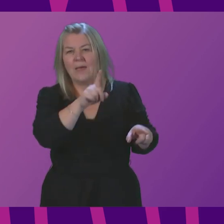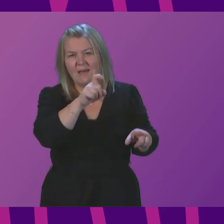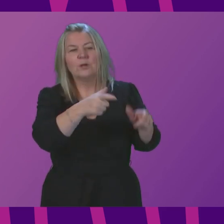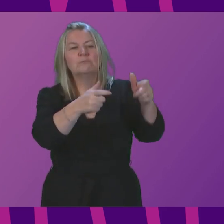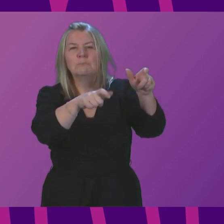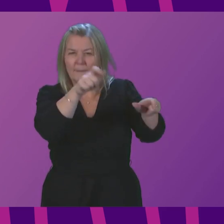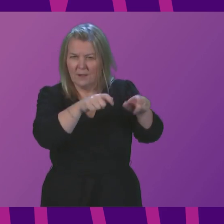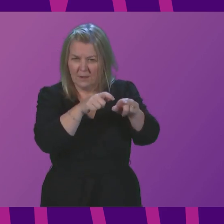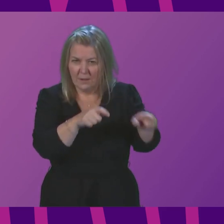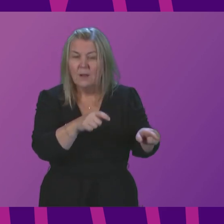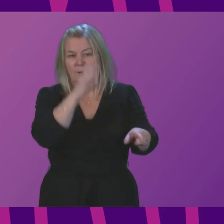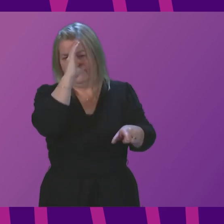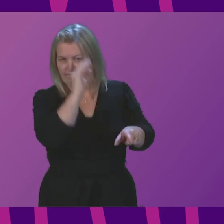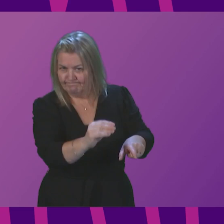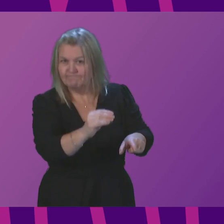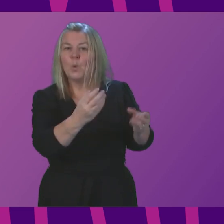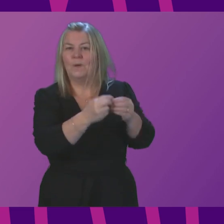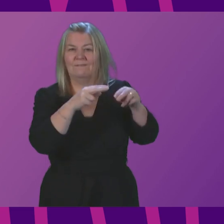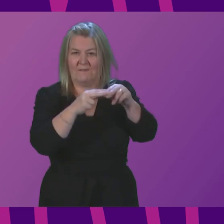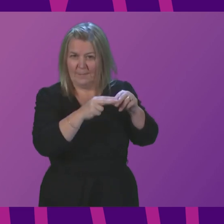affected residents, along with their families, were notified, and they received the appropriate